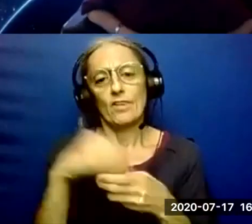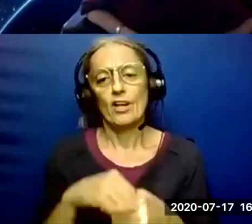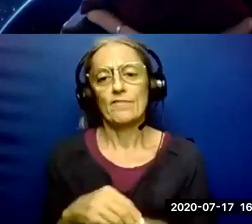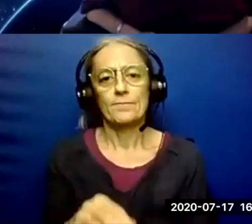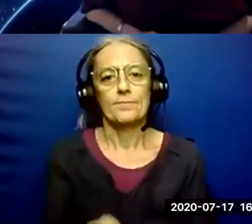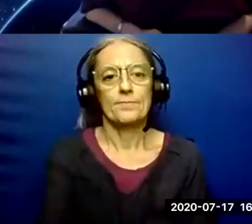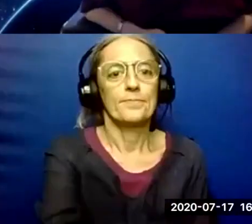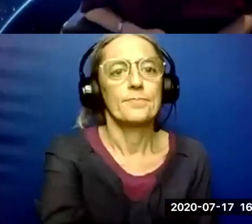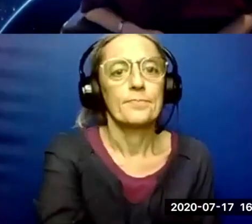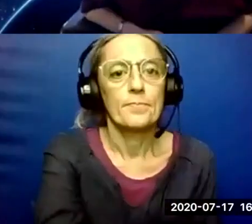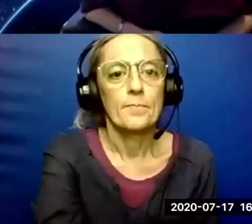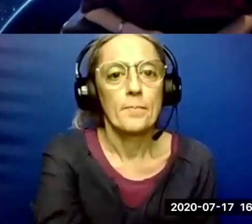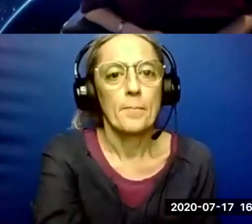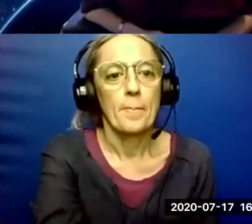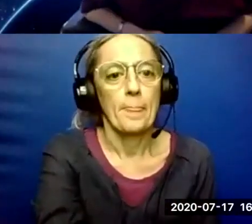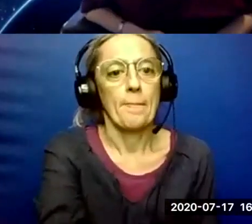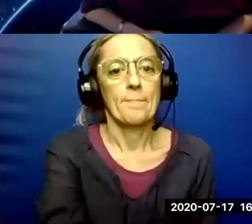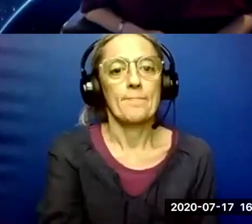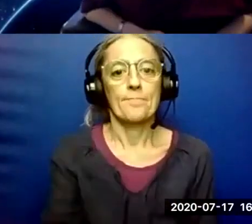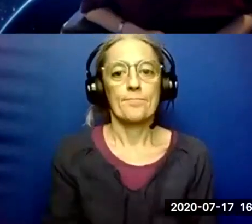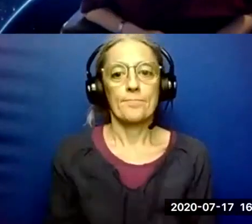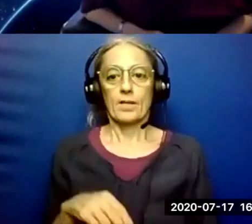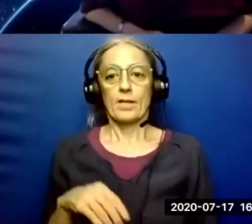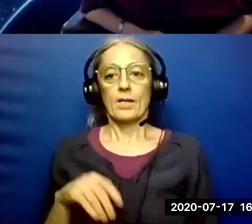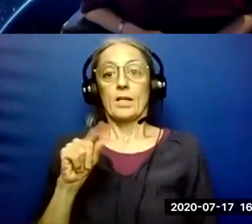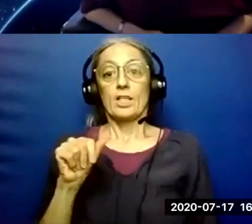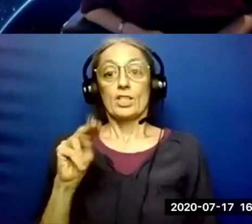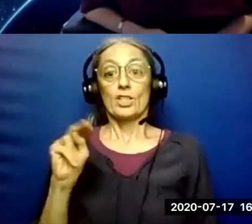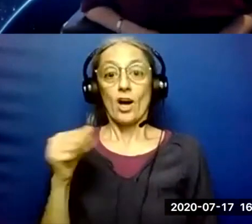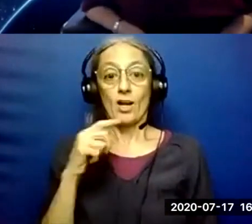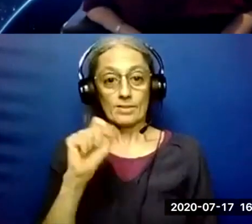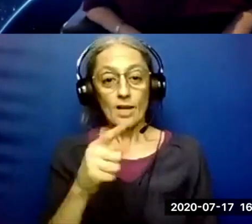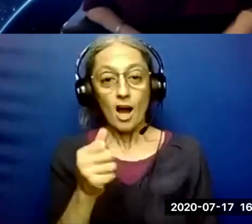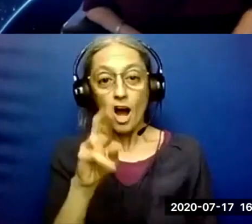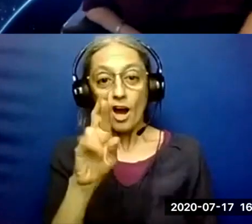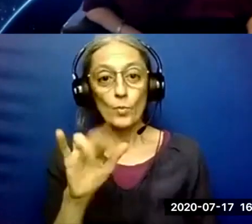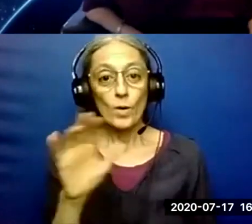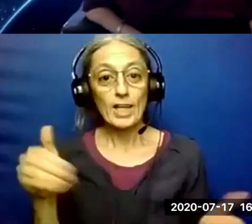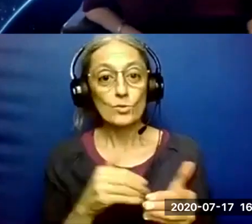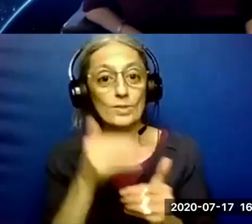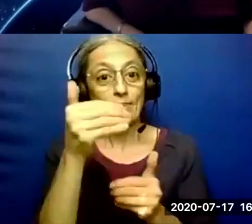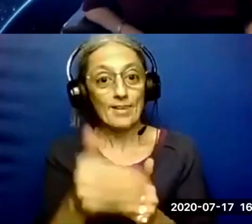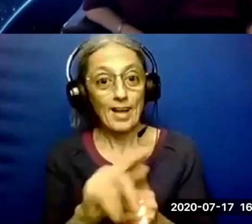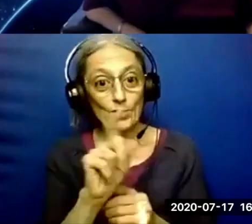Hari, do you want to introduce the next audience member question?